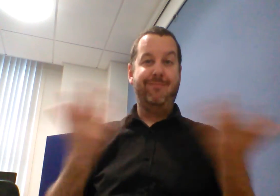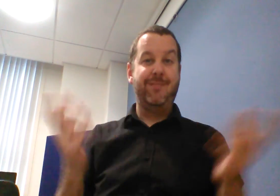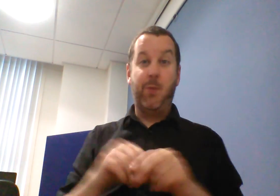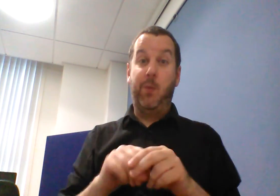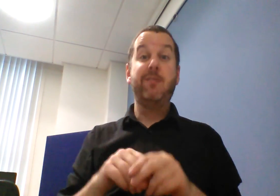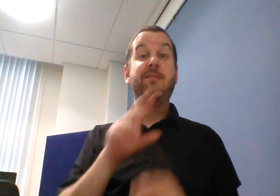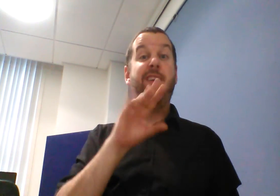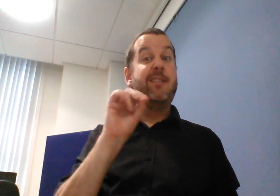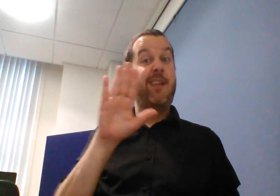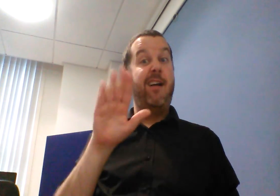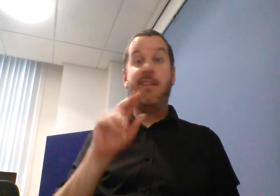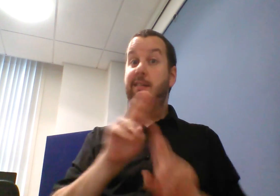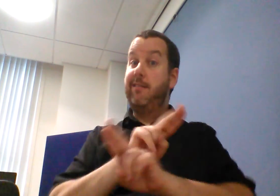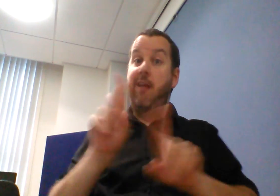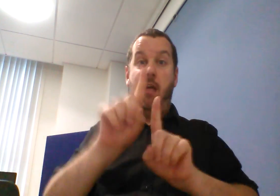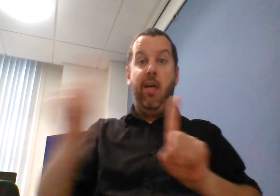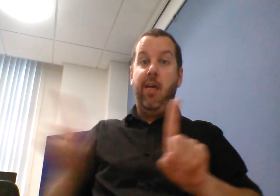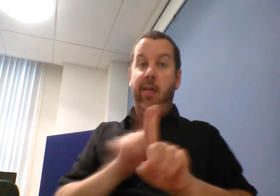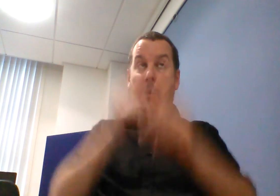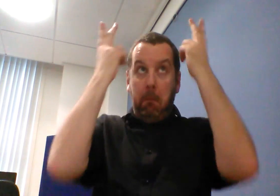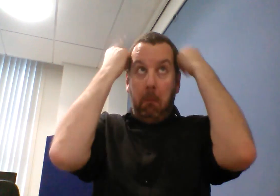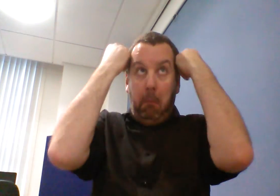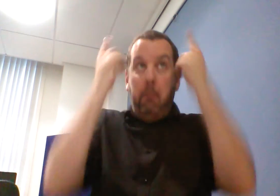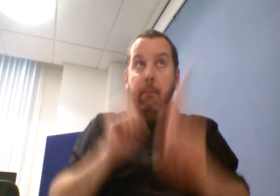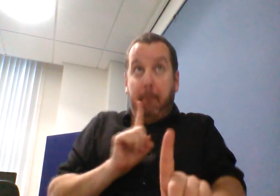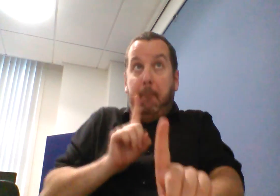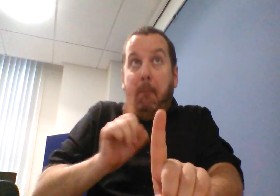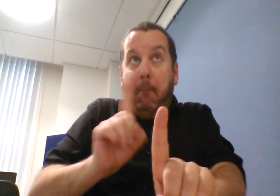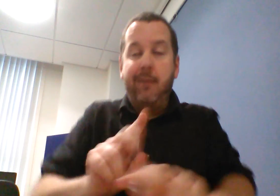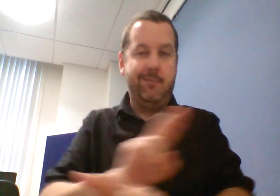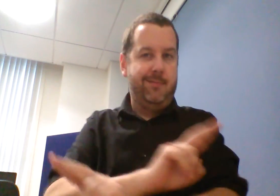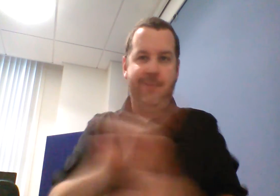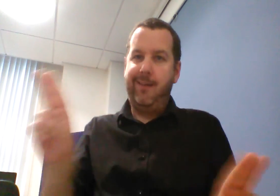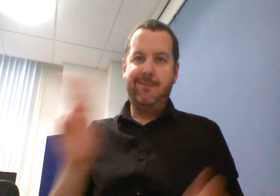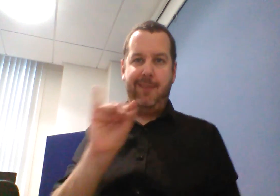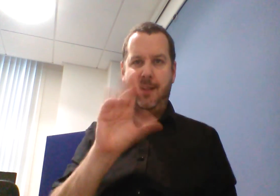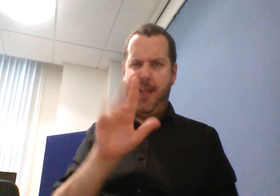So ISL isn't meekly struggling to bring up the rear right now!